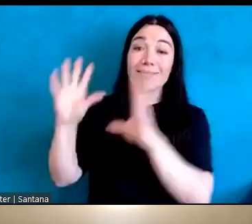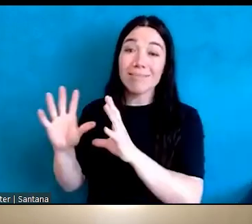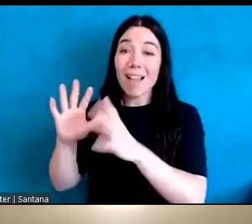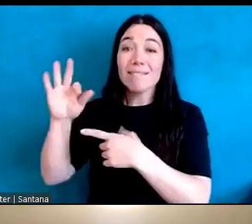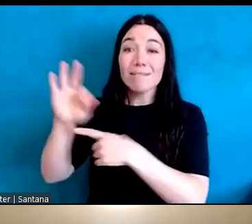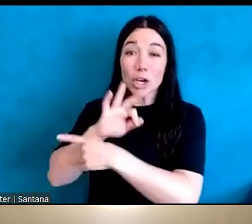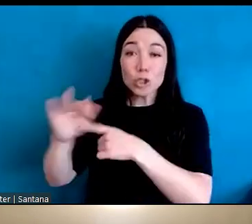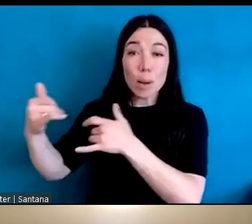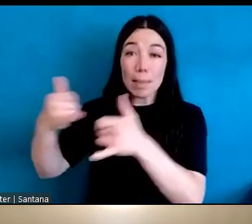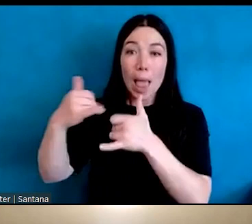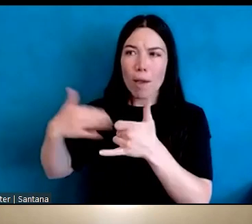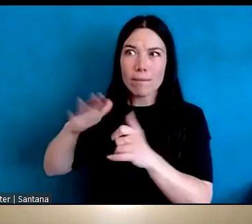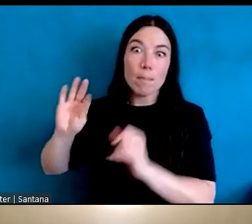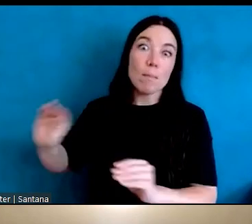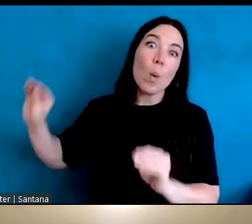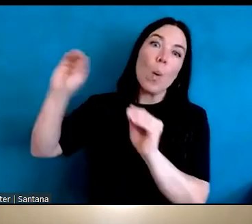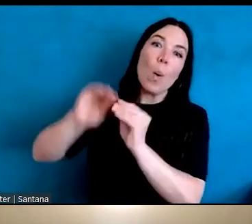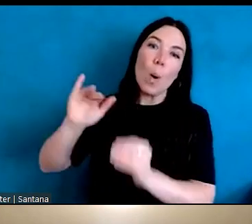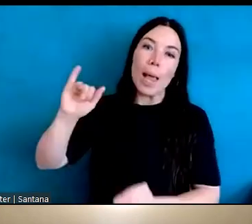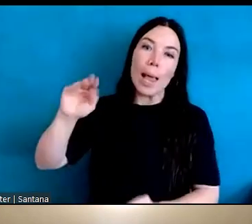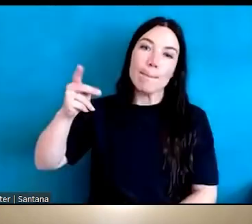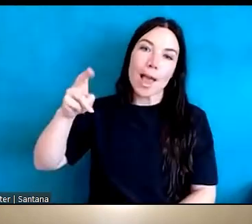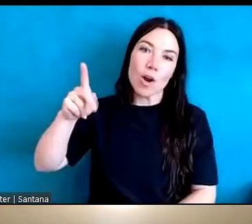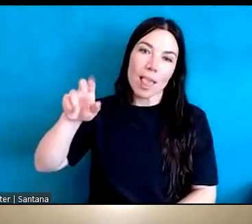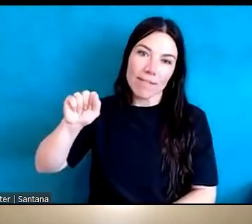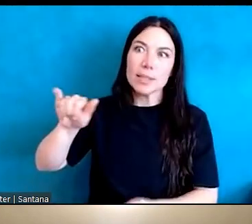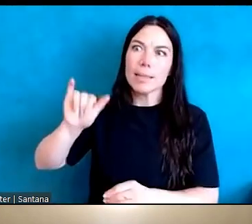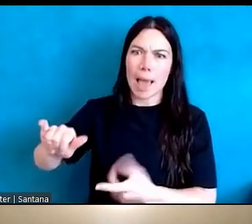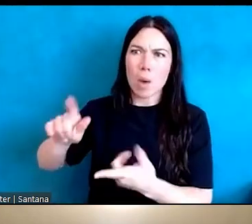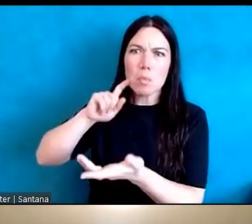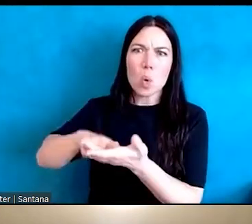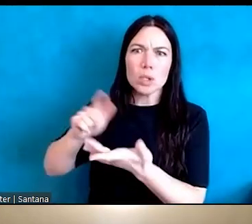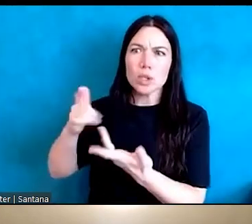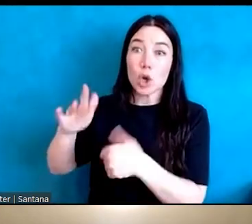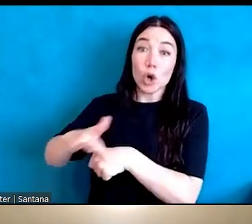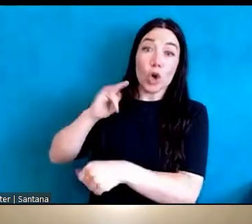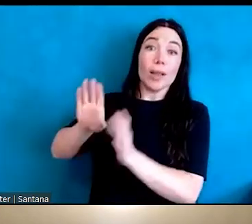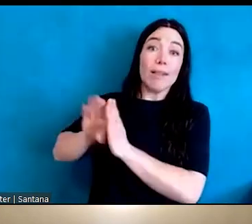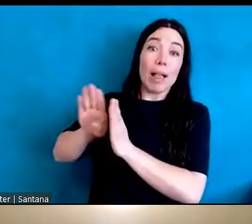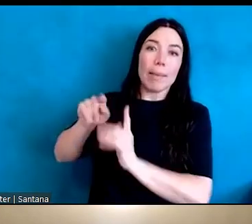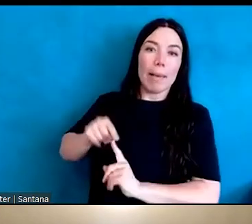Now, imperatives have been found very early in development to help children start to learn a few words.